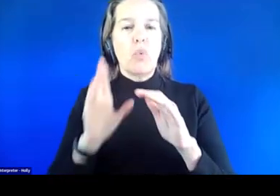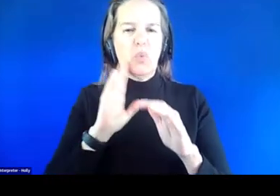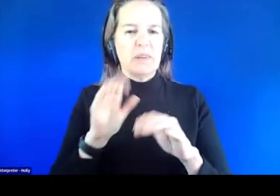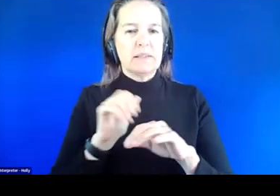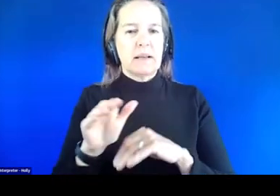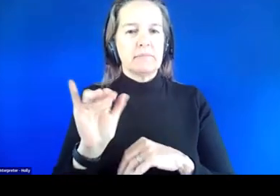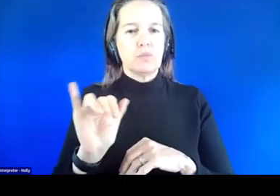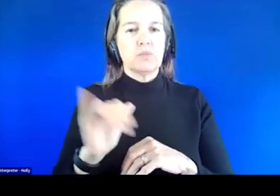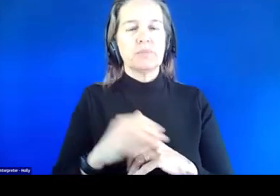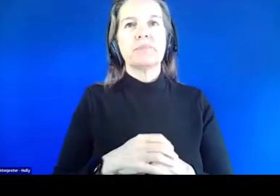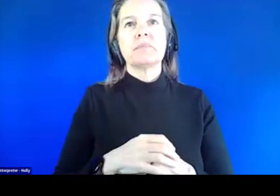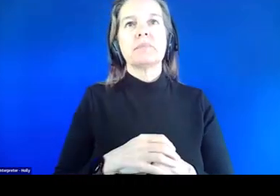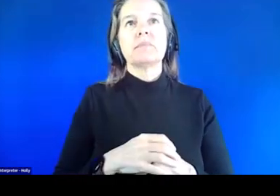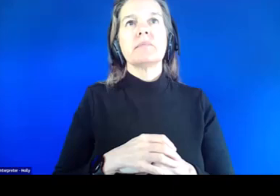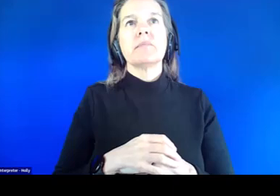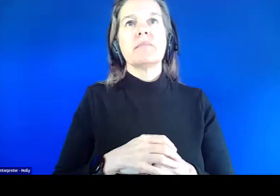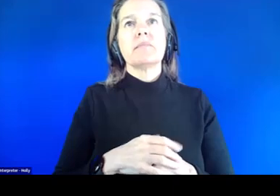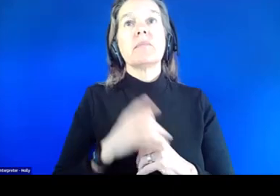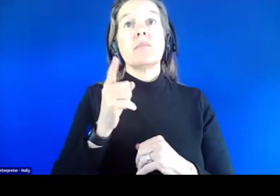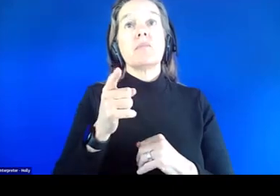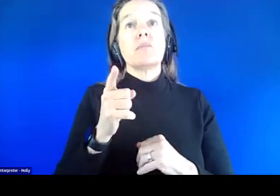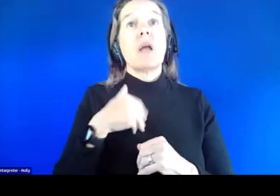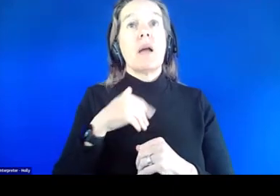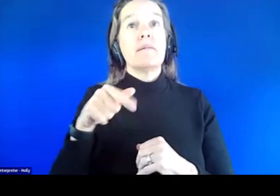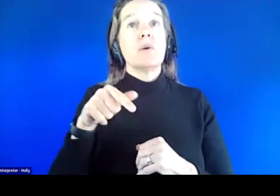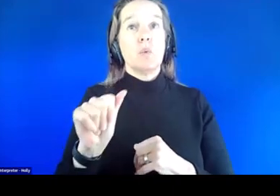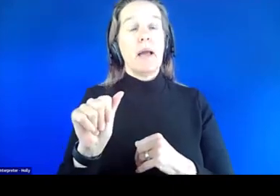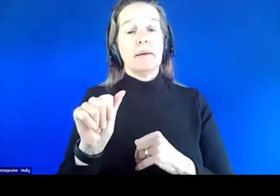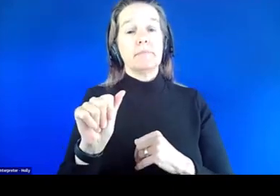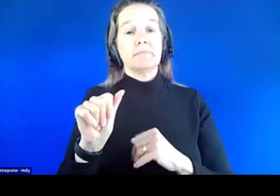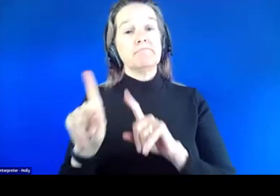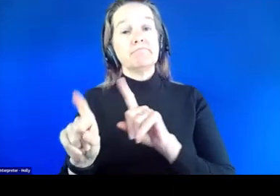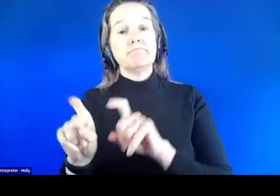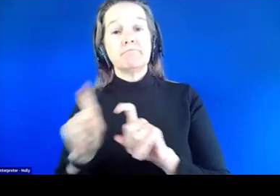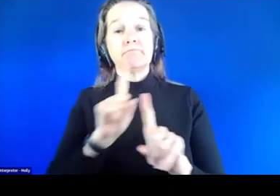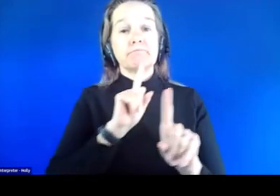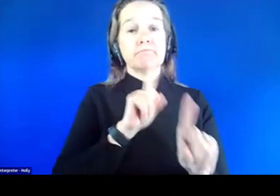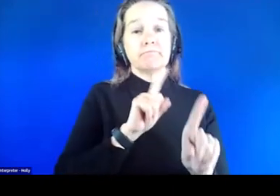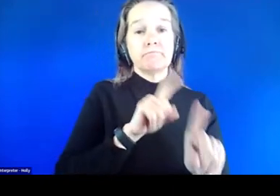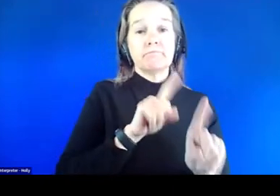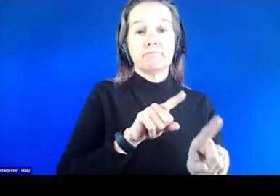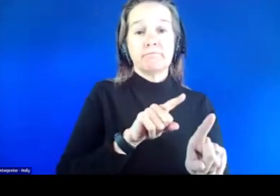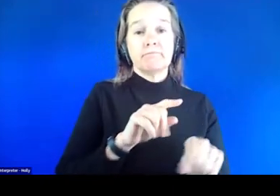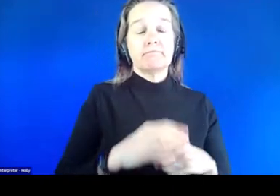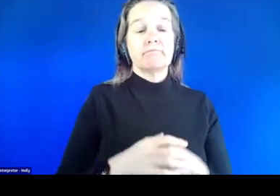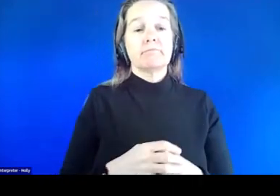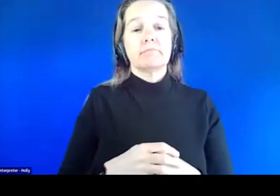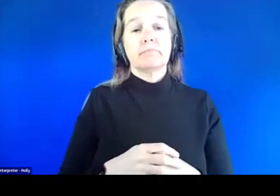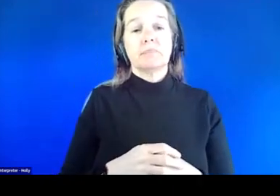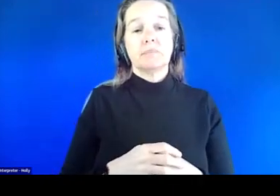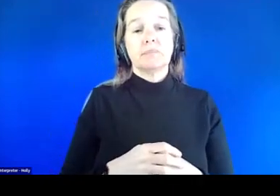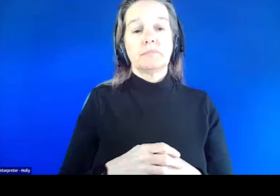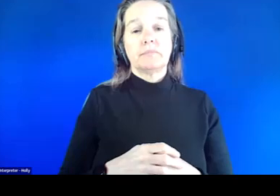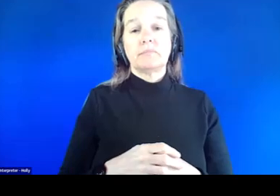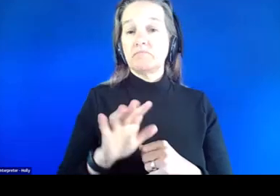We do have the Q&A function available for you to ask questions, so to ask or submit a question,